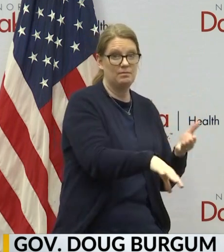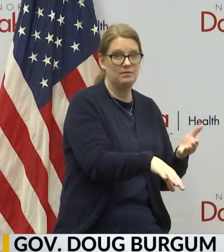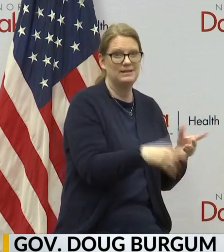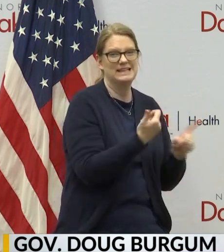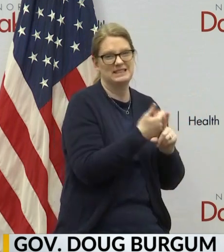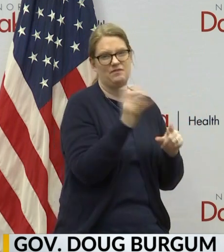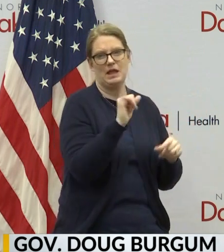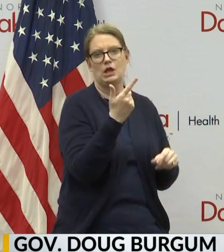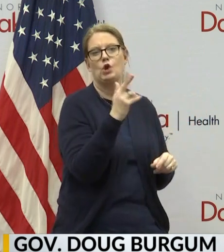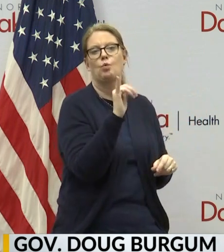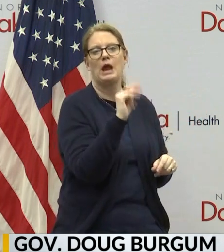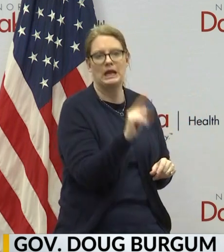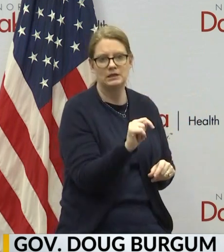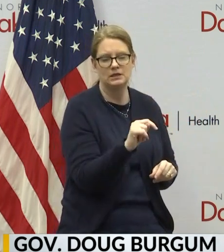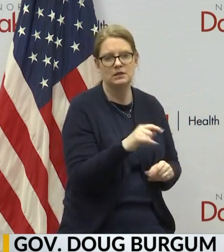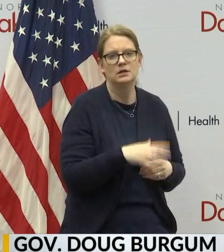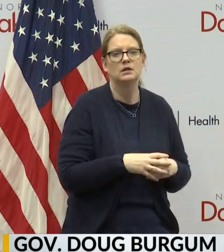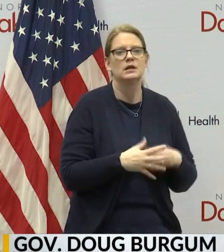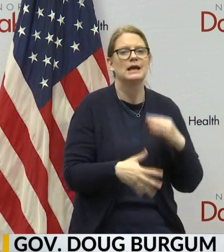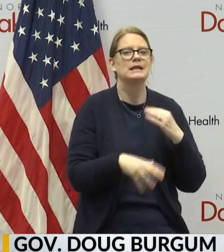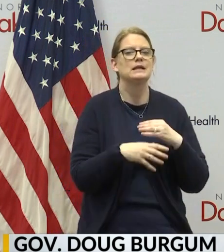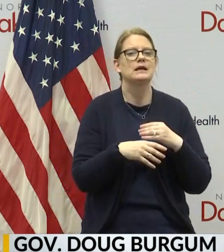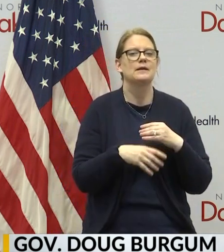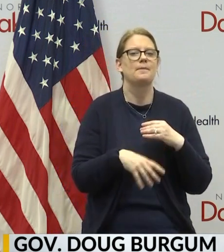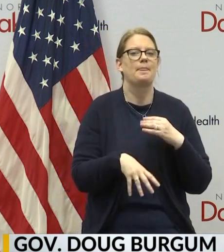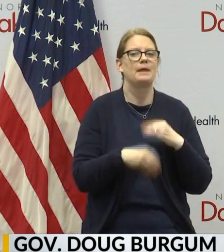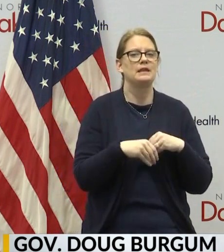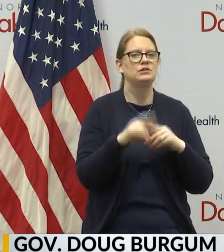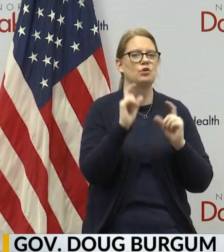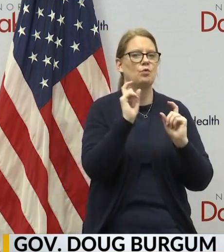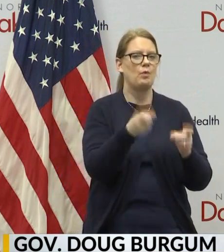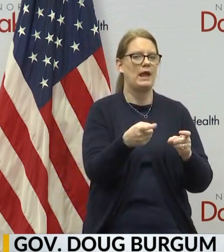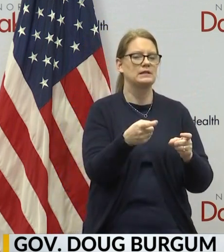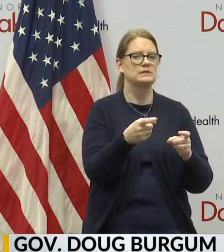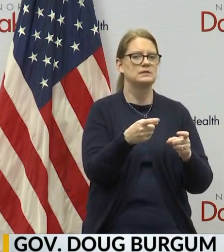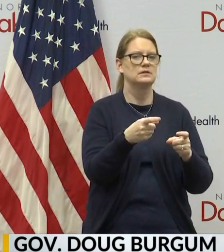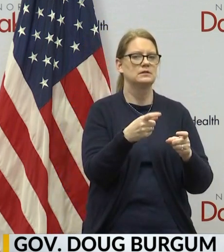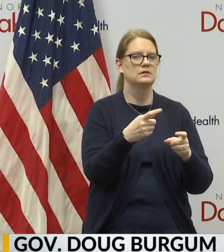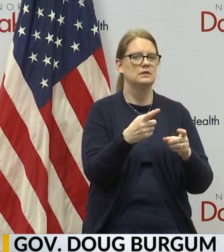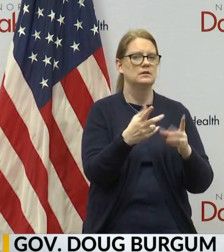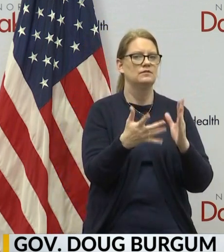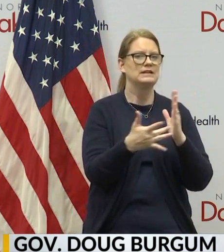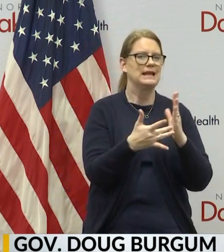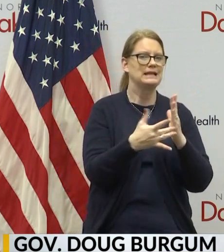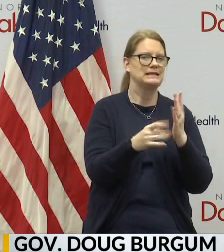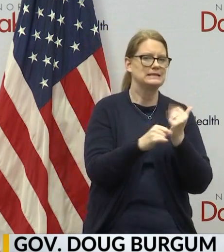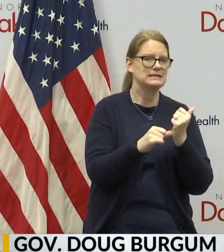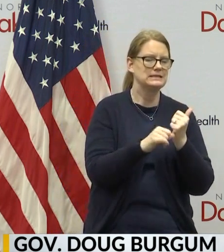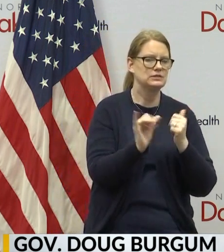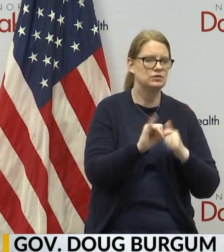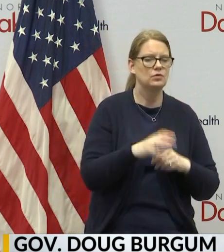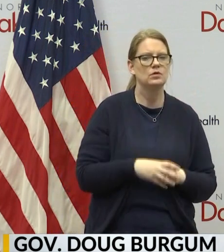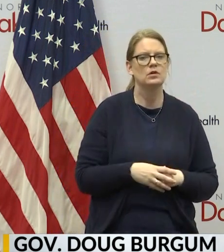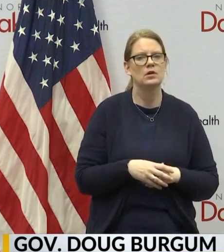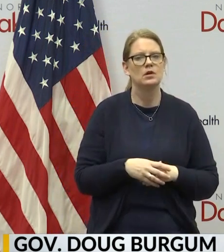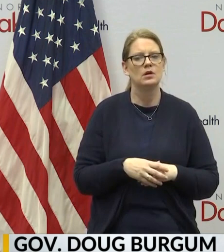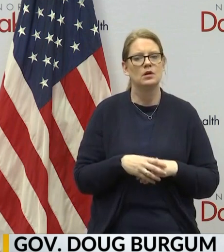END, YOU HAD THE SAME NUMBER OF EMPLOYEES IN THE FRONT END, YOU CAN HAVE A FORGIVABLE LOAN, WHICH IS LIKE A GRANT.